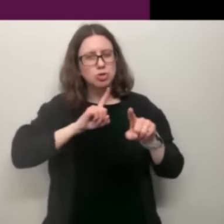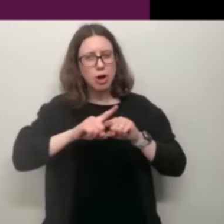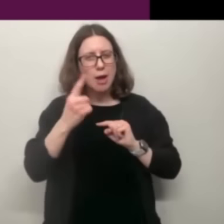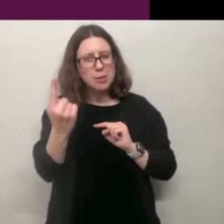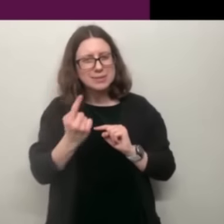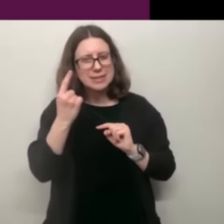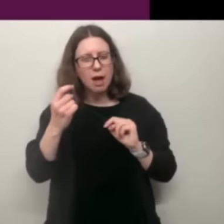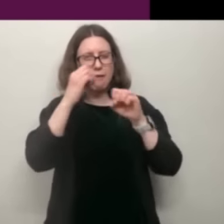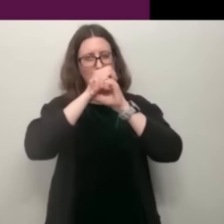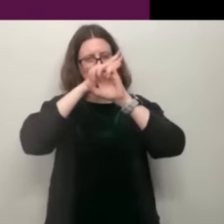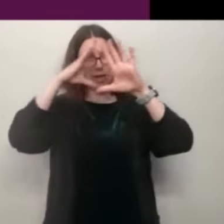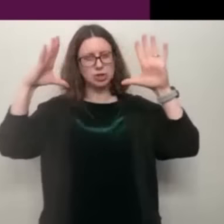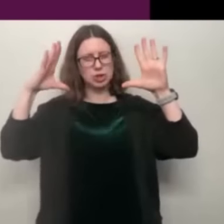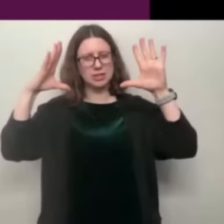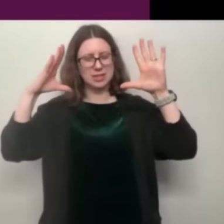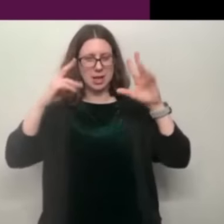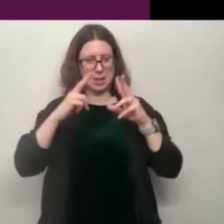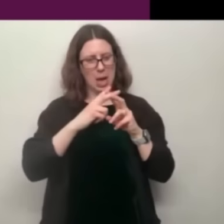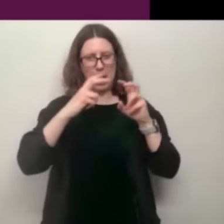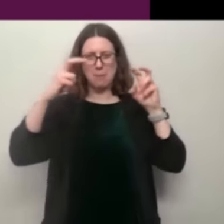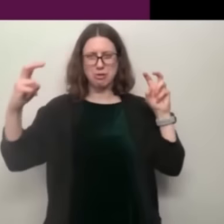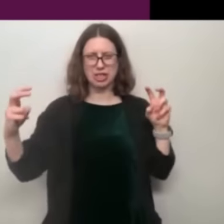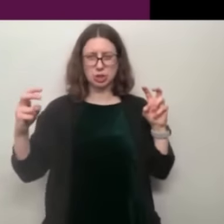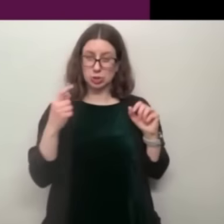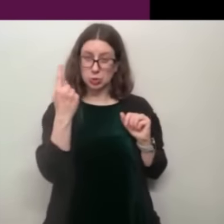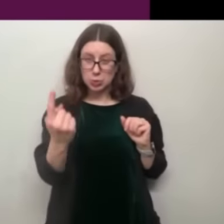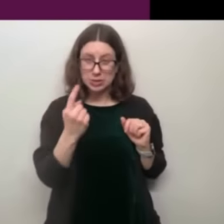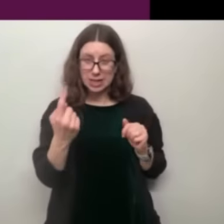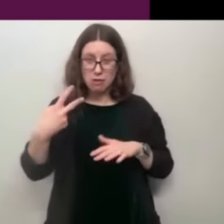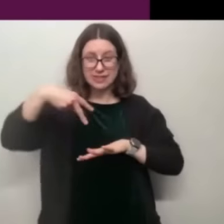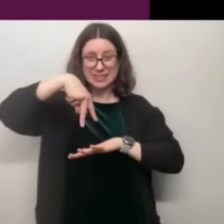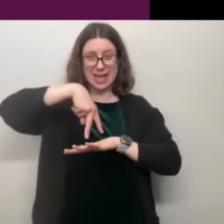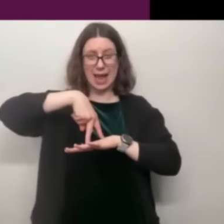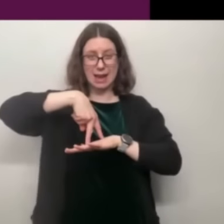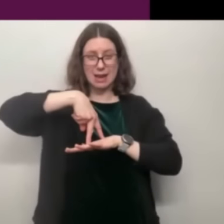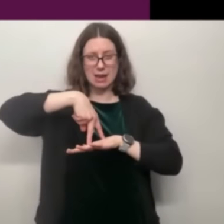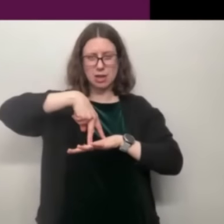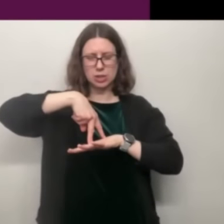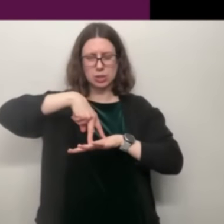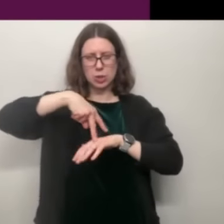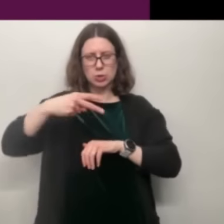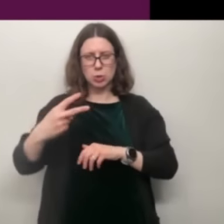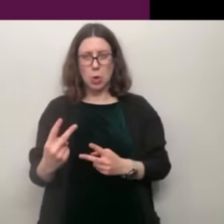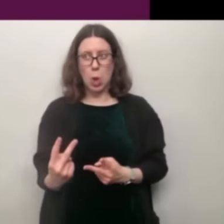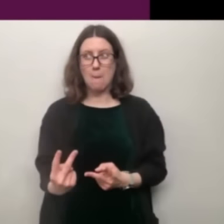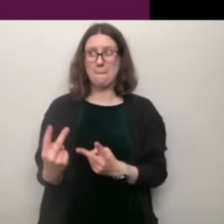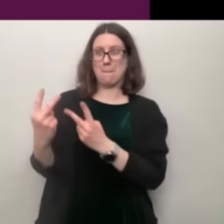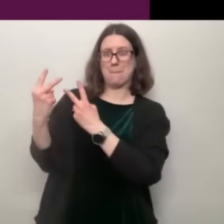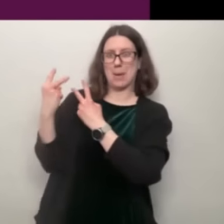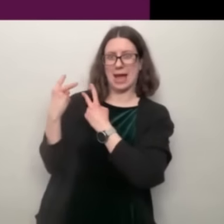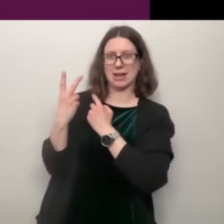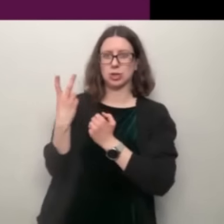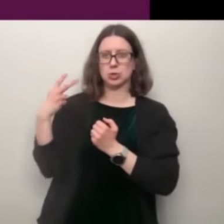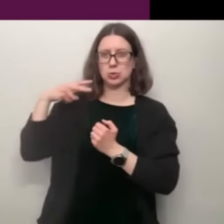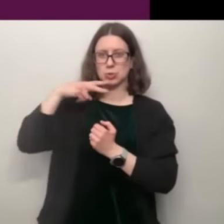and metaphorically speaking, looking back almost 250 years, I like to think